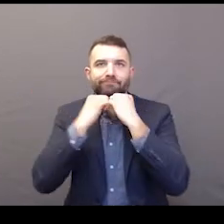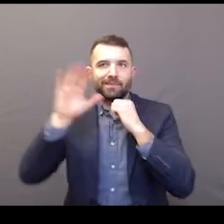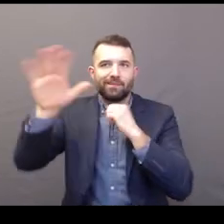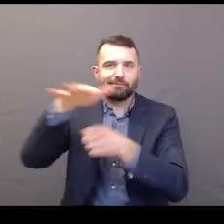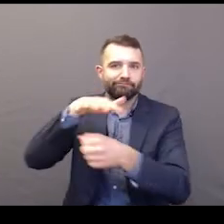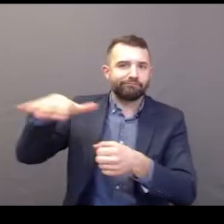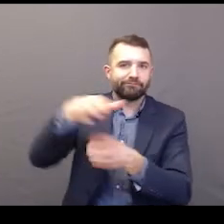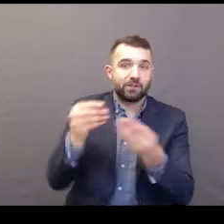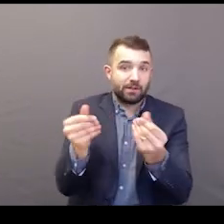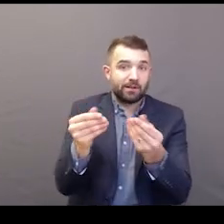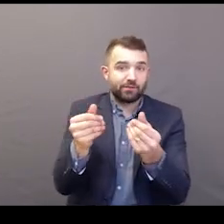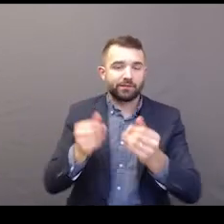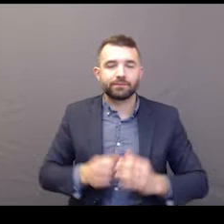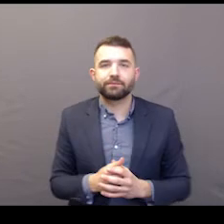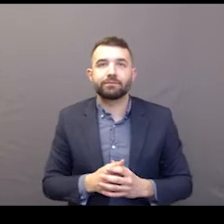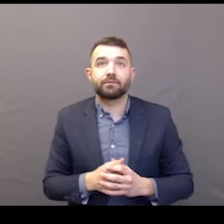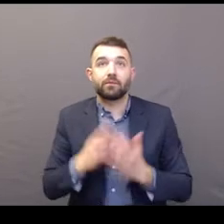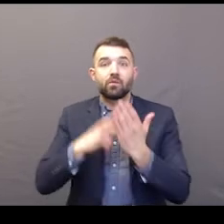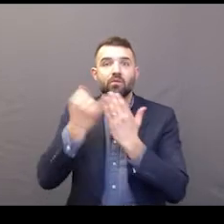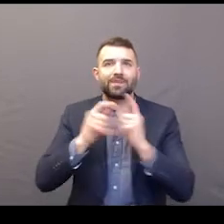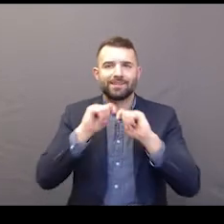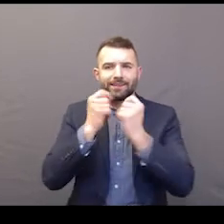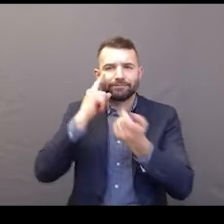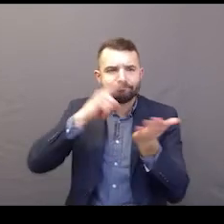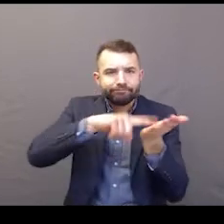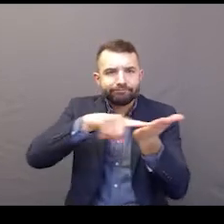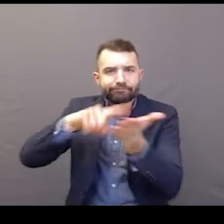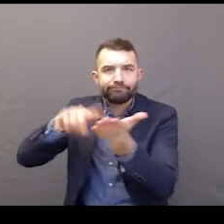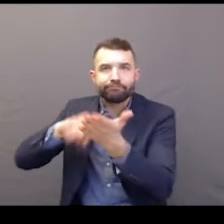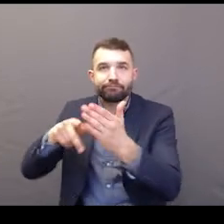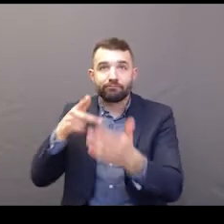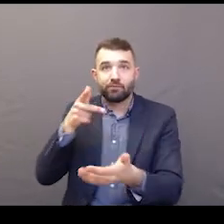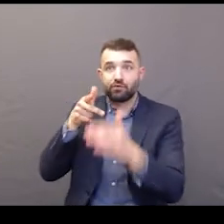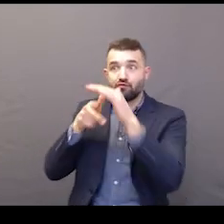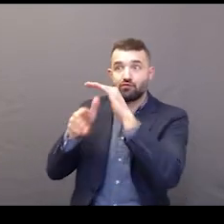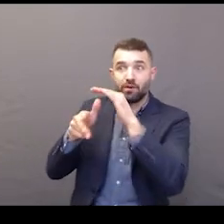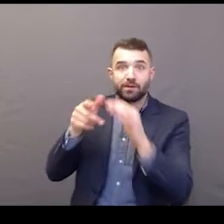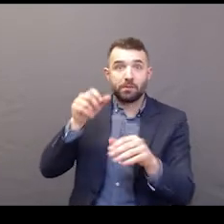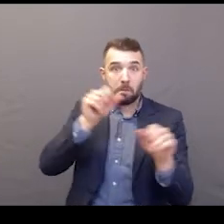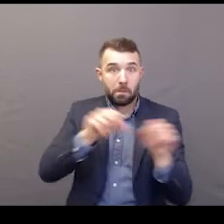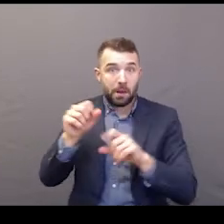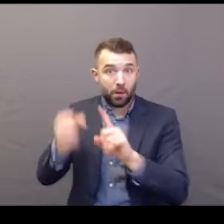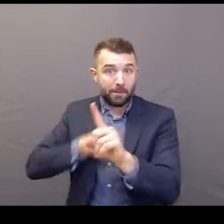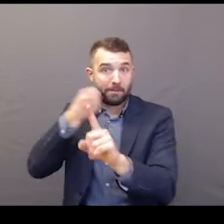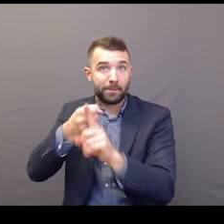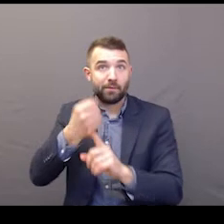team investigated how the Park-and-Ride garage might affect the great blue herons at the rookery.